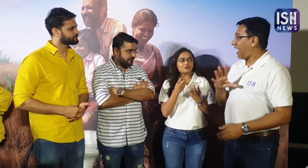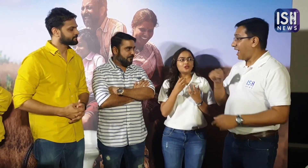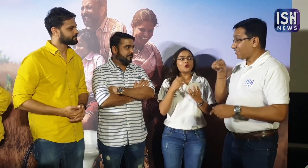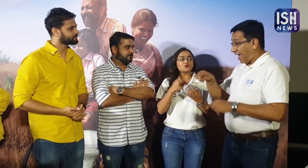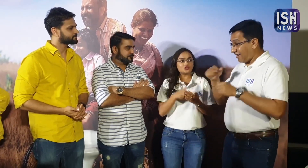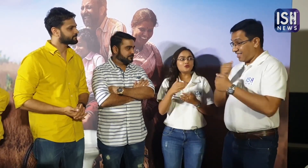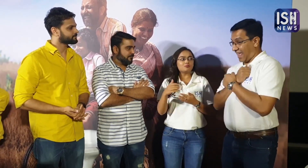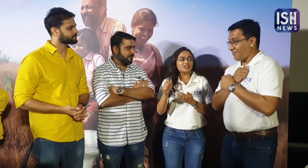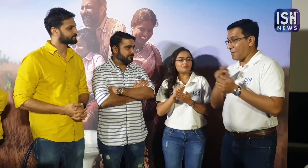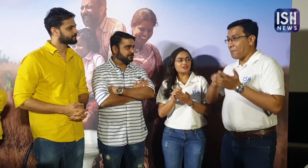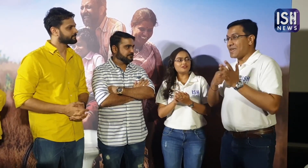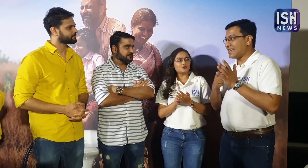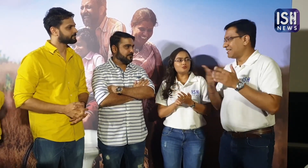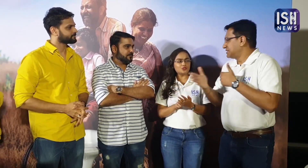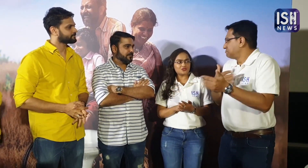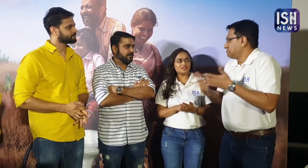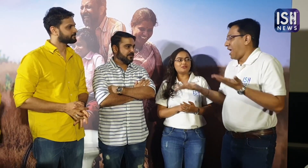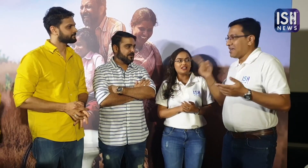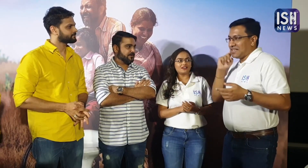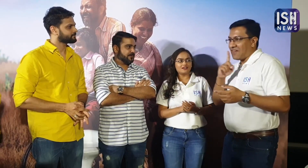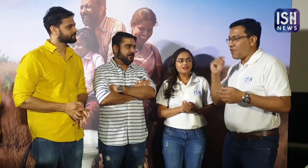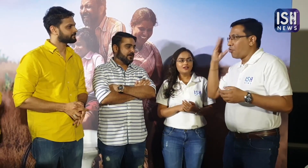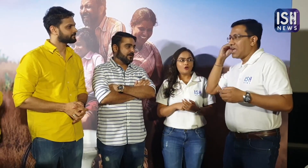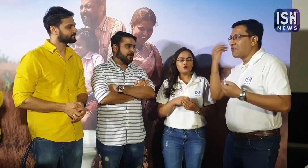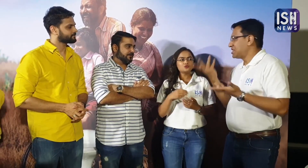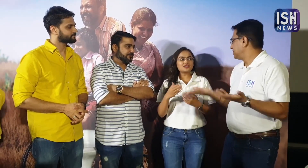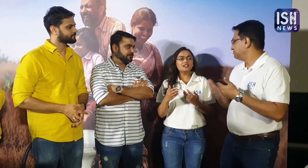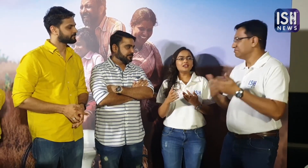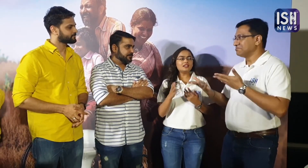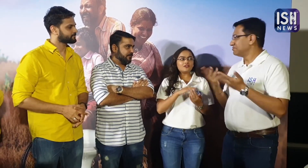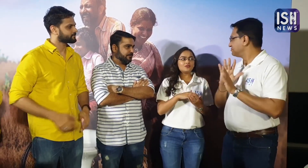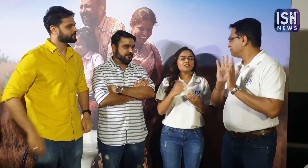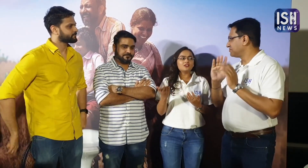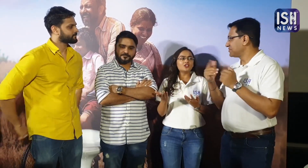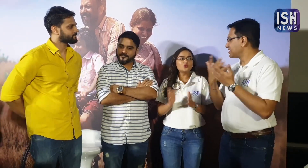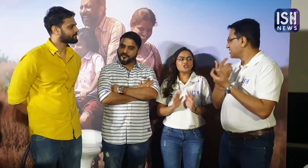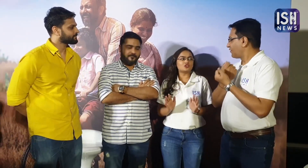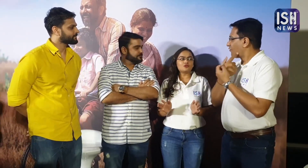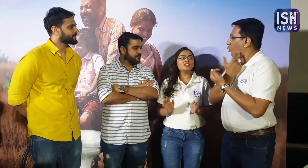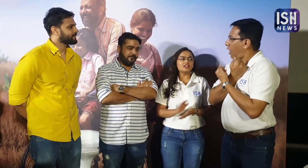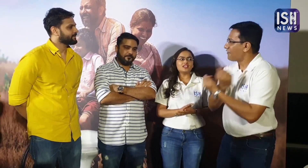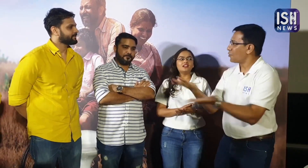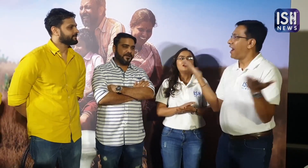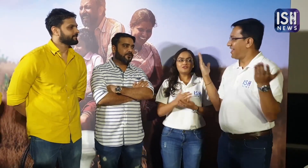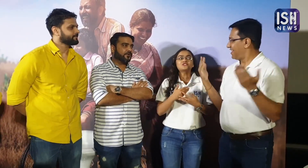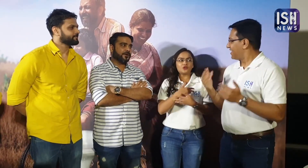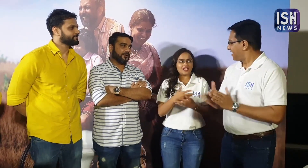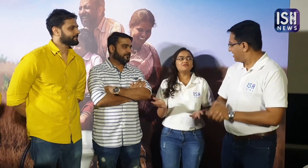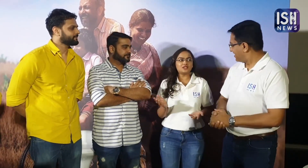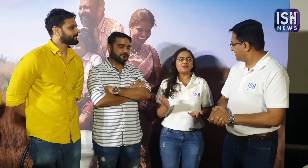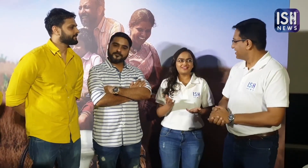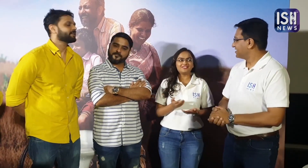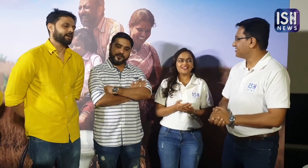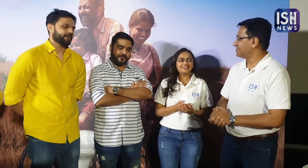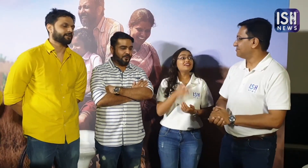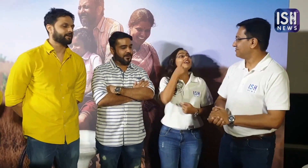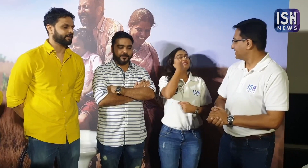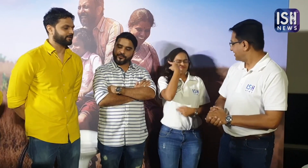For this you not have to be Deaf or hearing as love is for everyone. Correct!